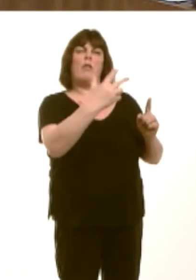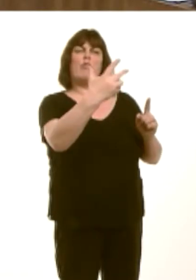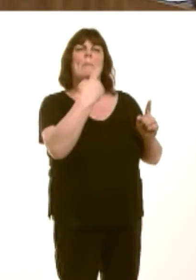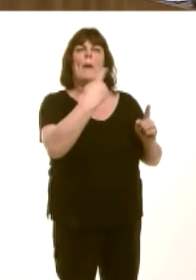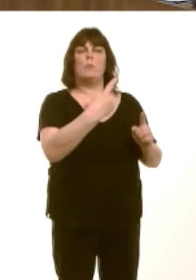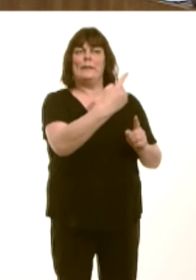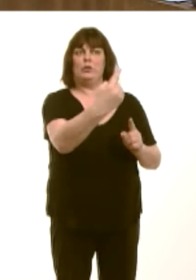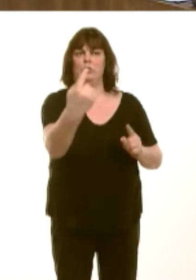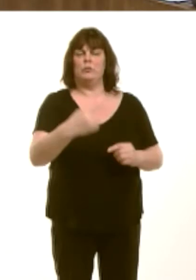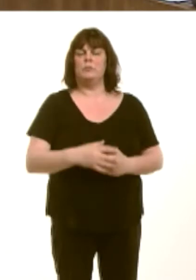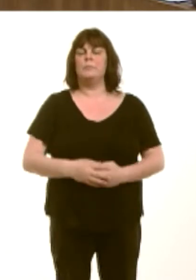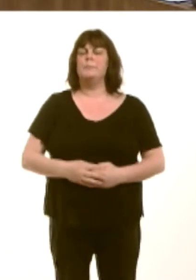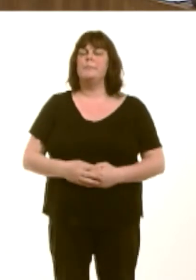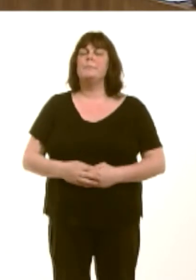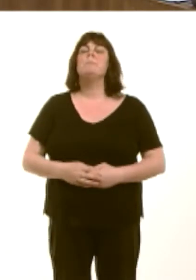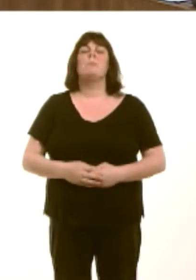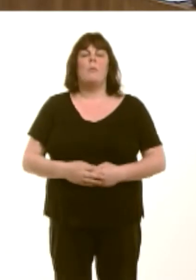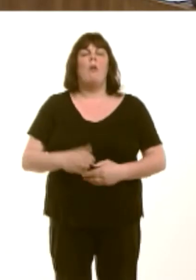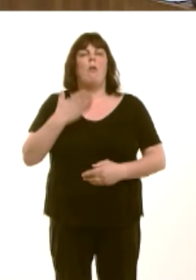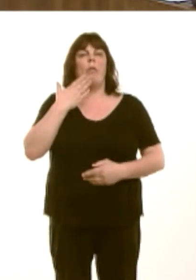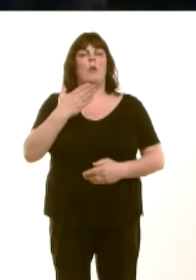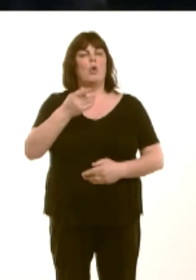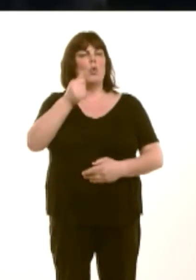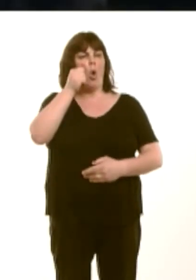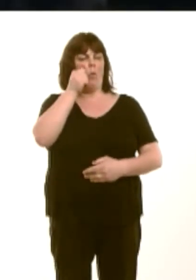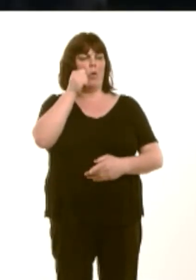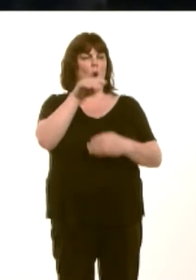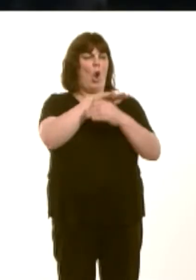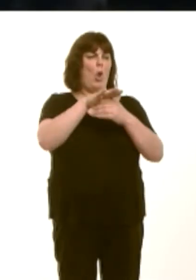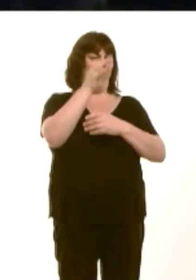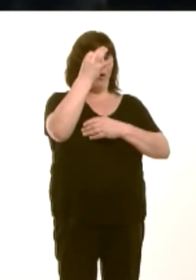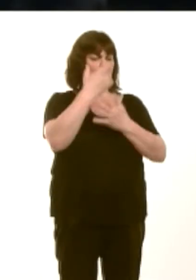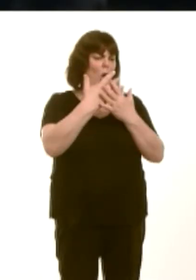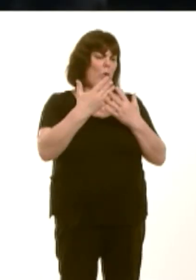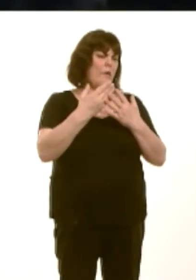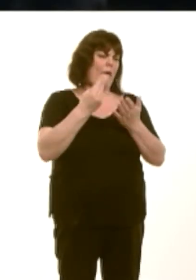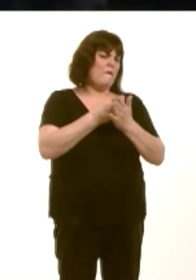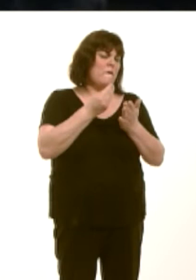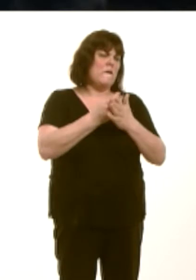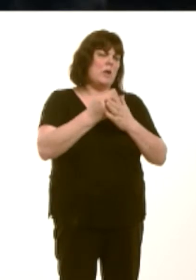You will be aware of the funding pressures that local authorities are facing, which inevitably